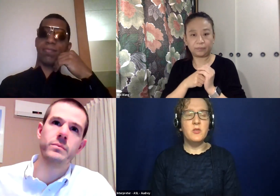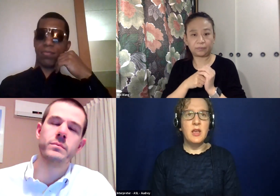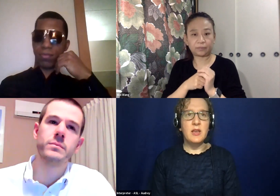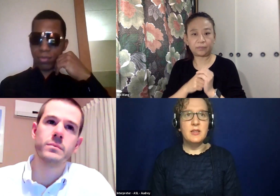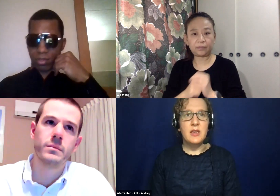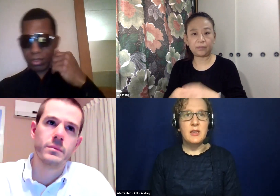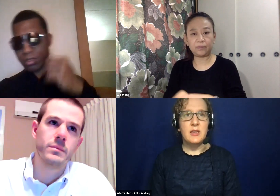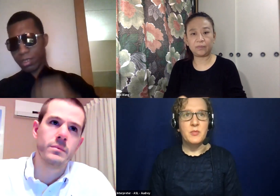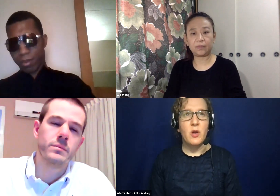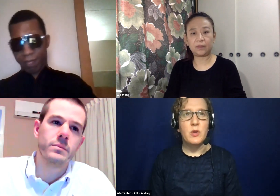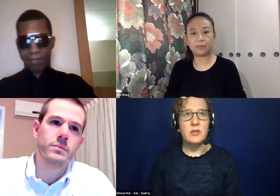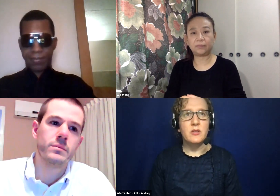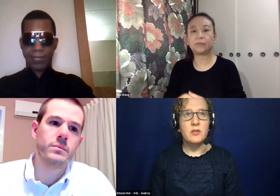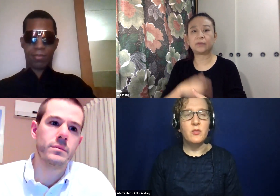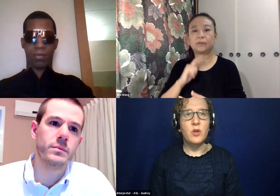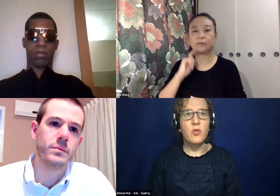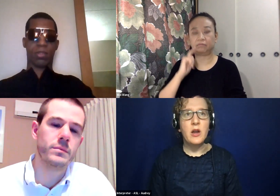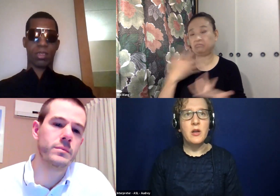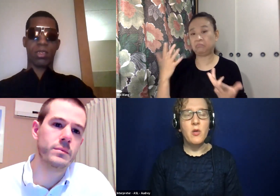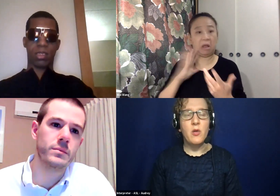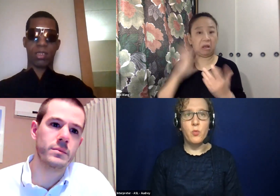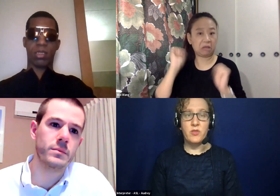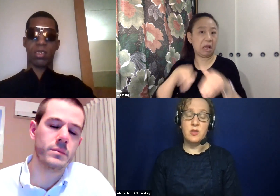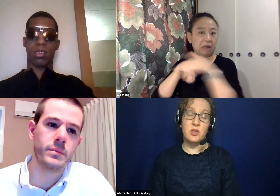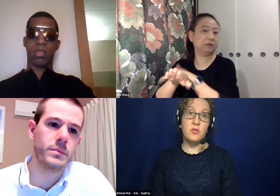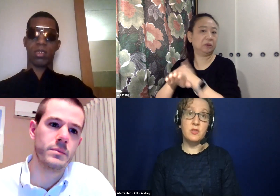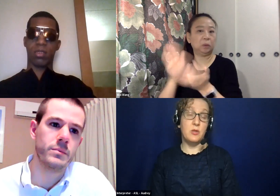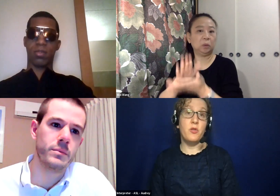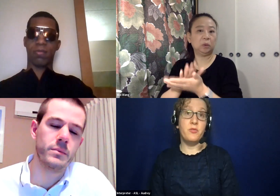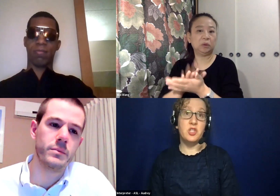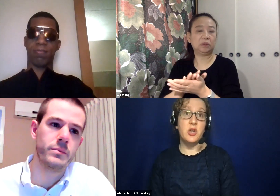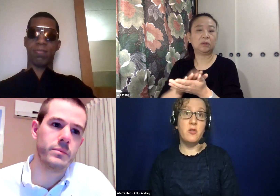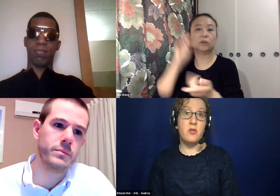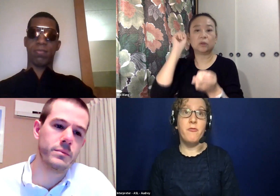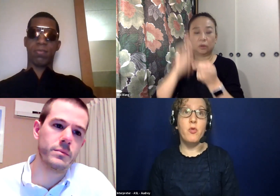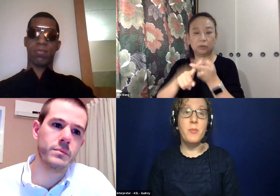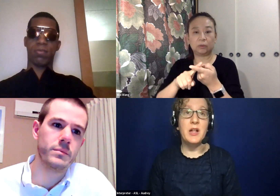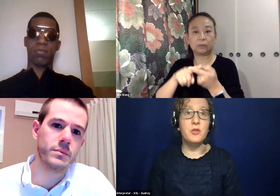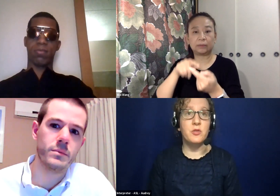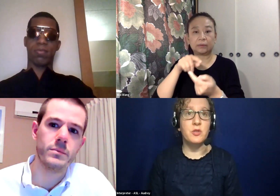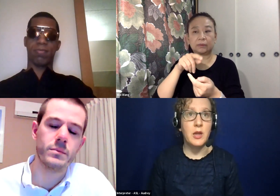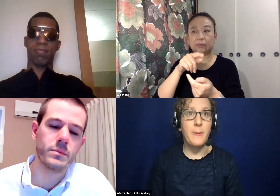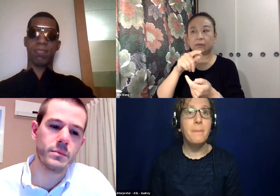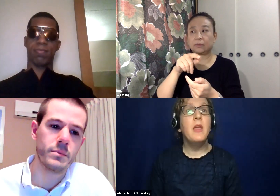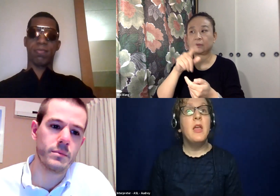using the S.A.T. exam, so I wasn't required to go through the GRE for the Bachelor's degree.